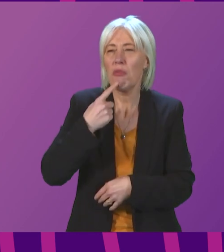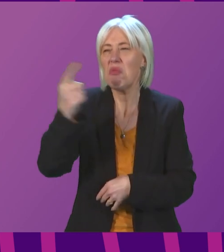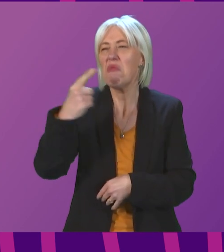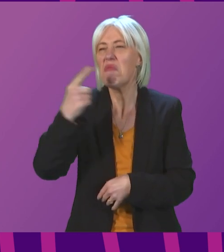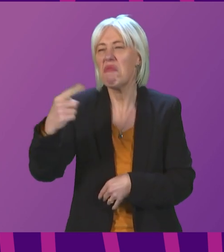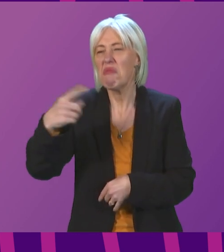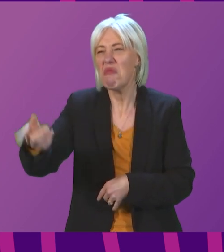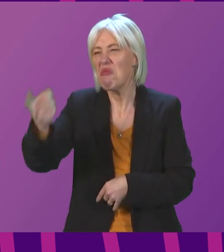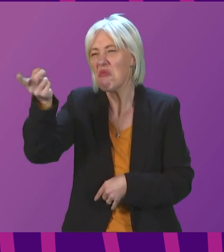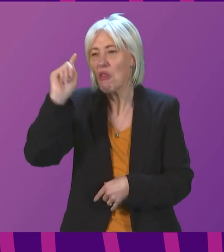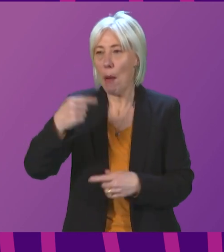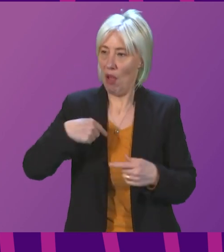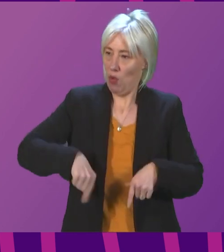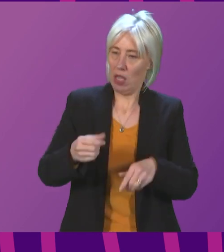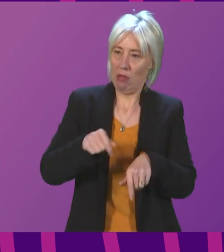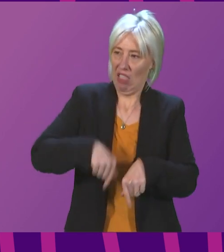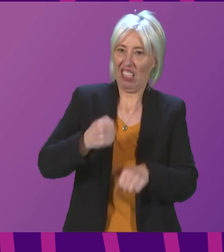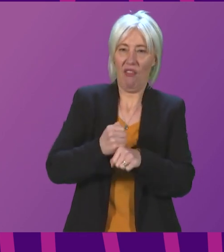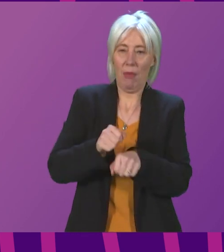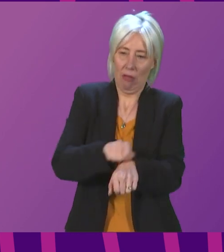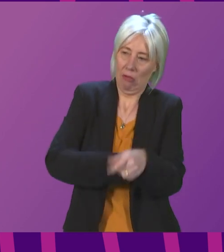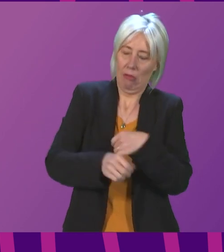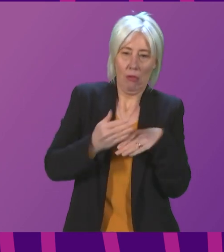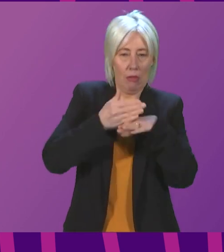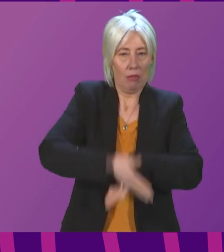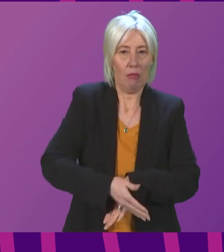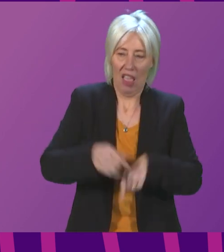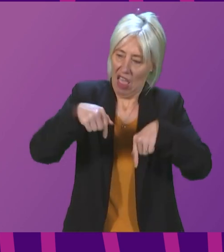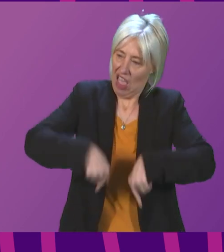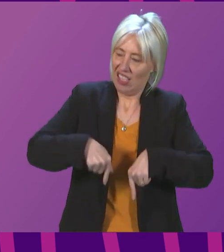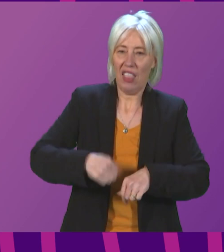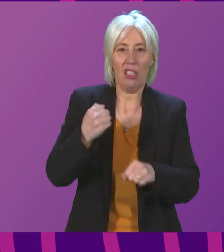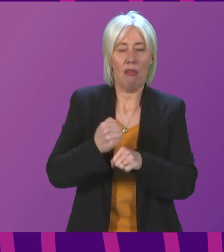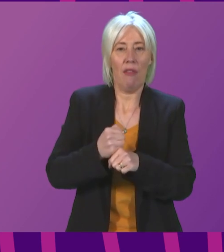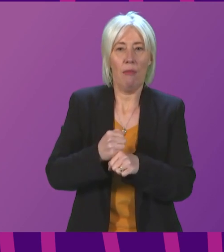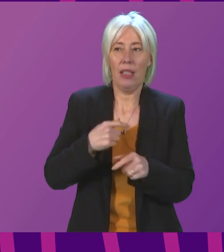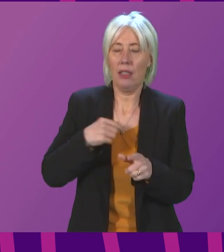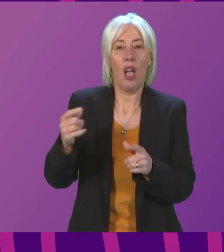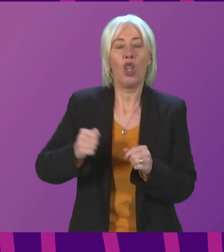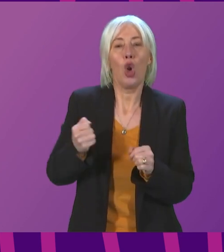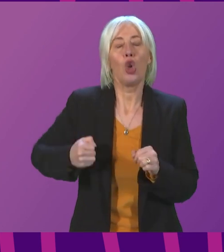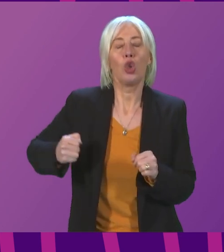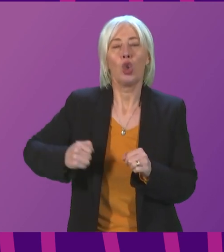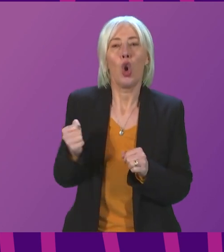on with delivery, this Government is in the process of bringing ScotRail into public ownership,